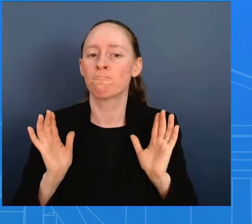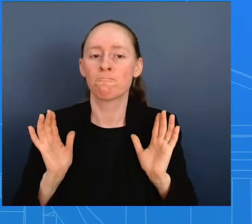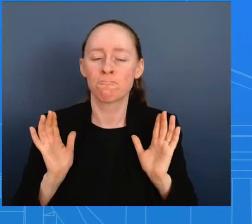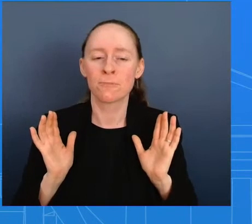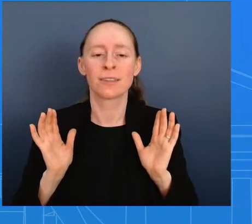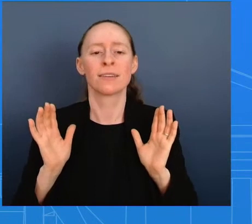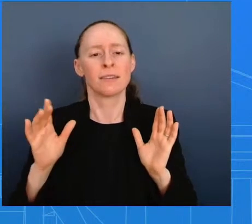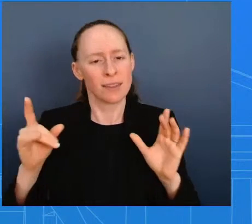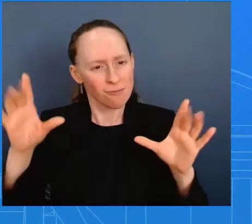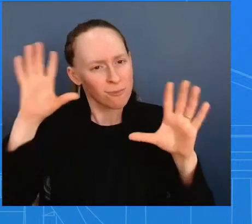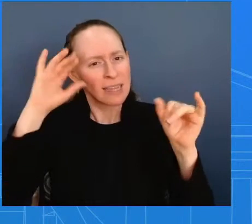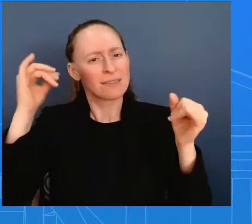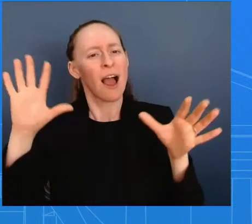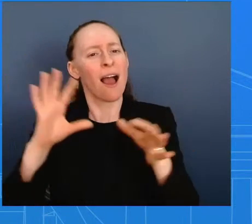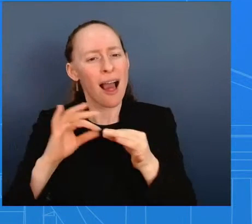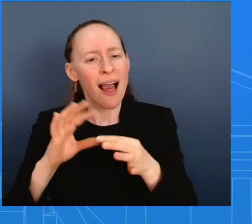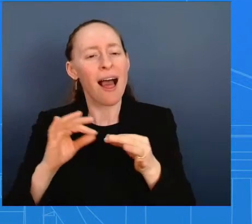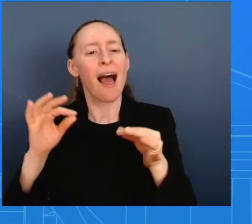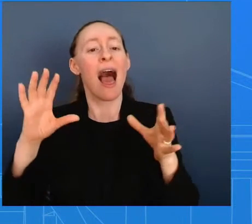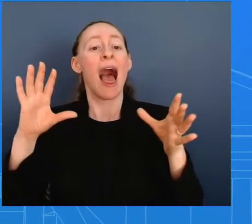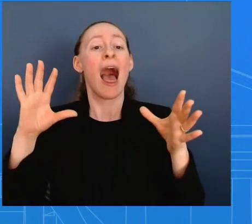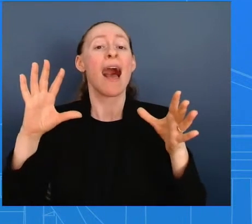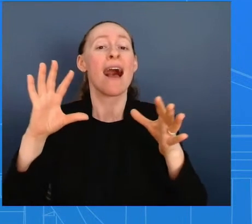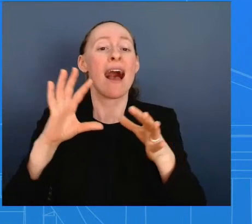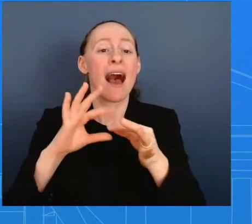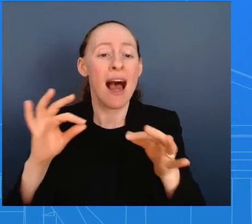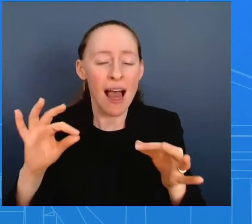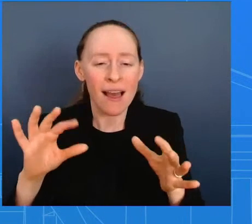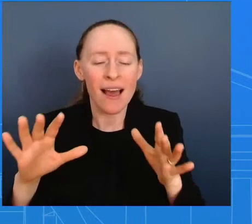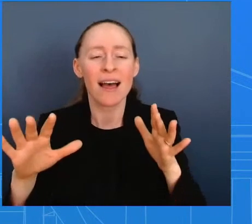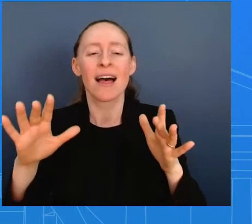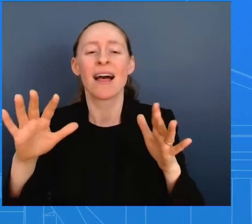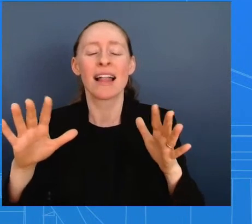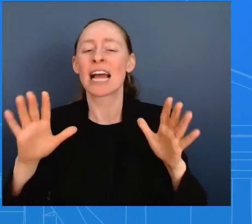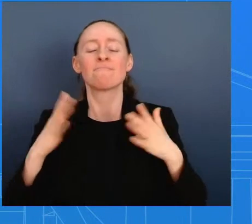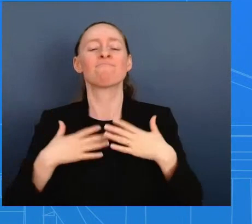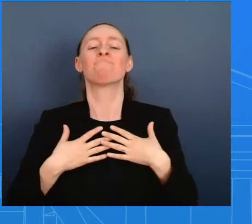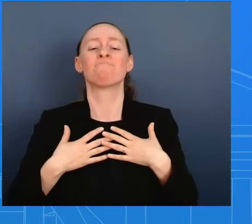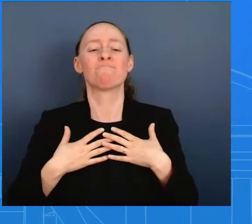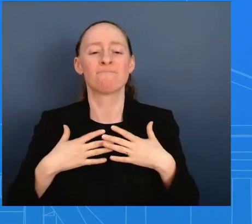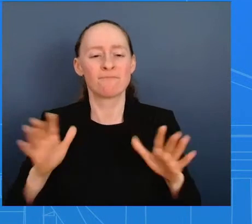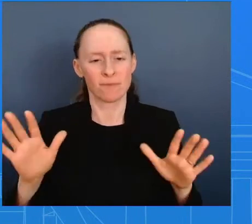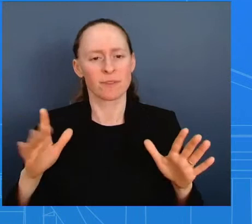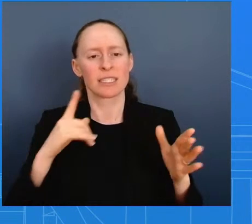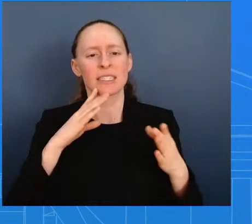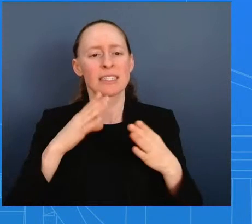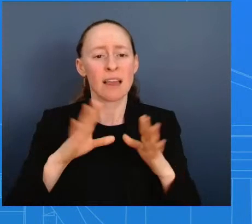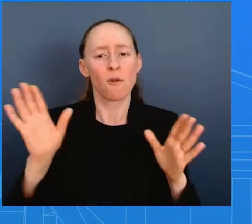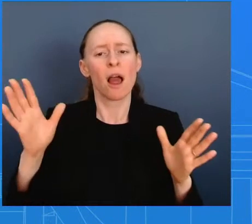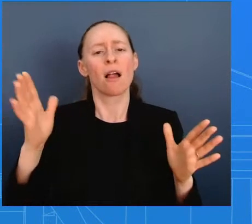But, more broadly, how -- where we are with the situation in Gaza and Israel has been very clear.